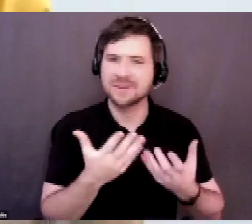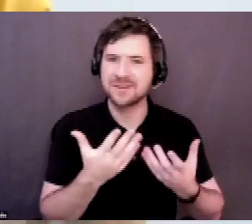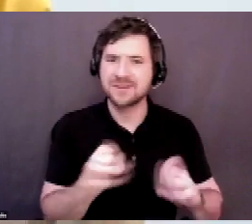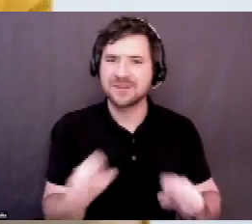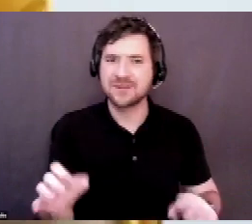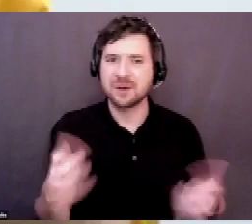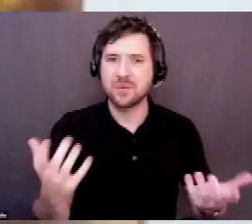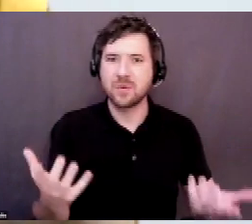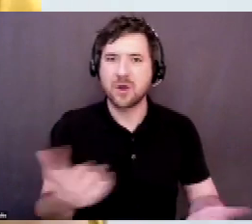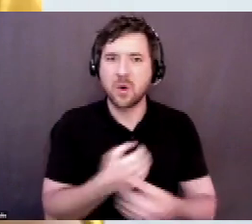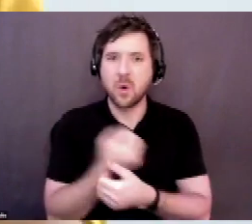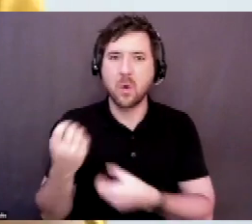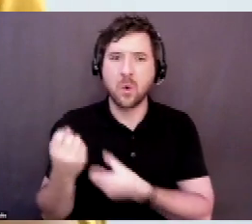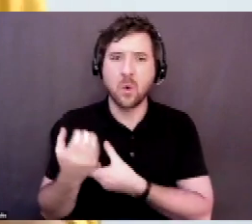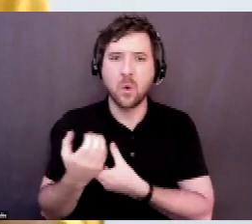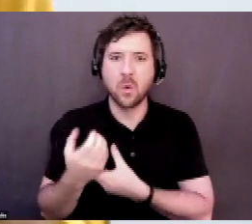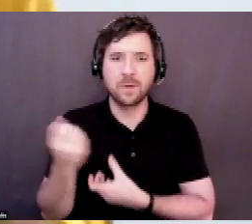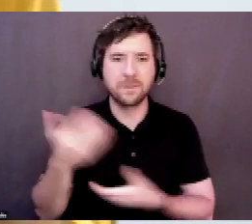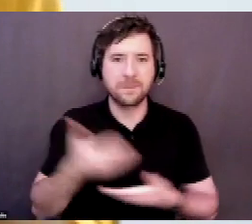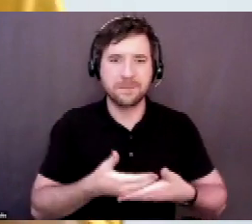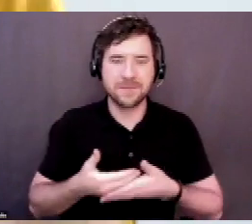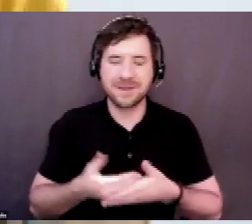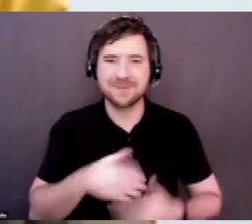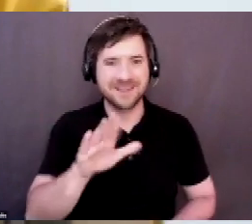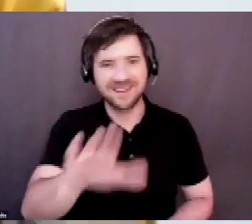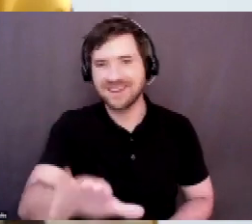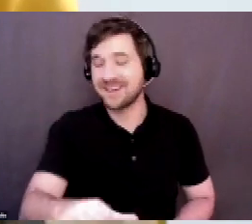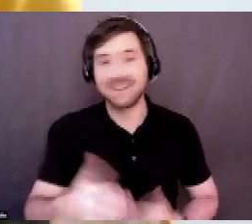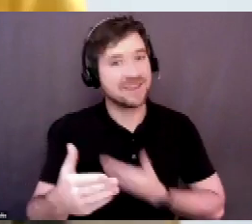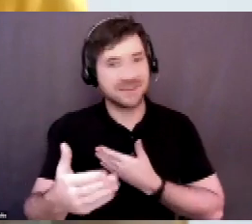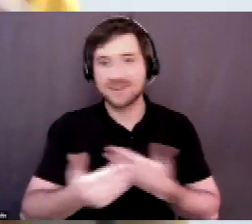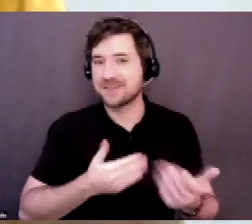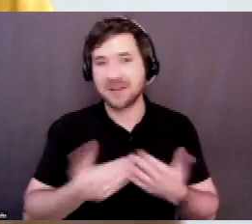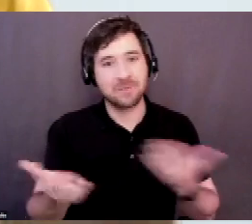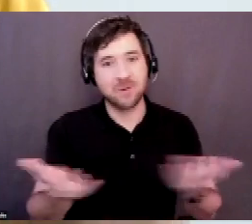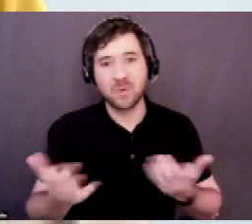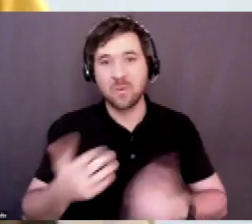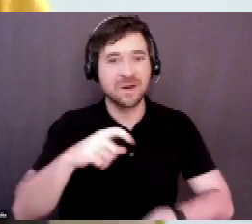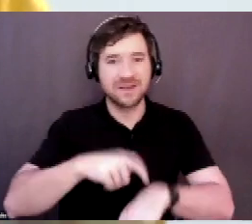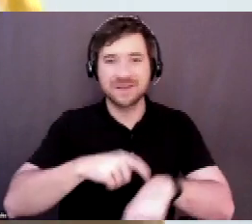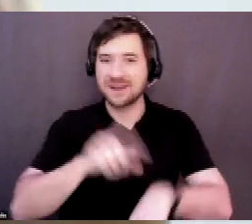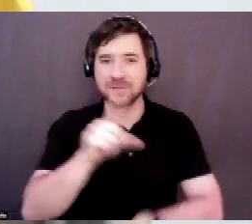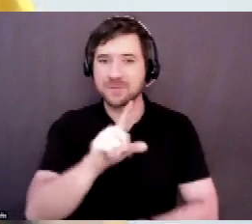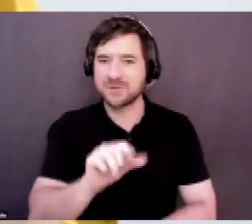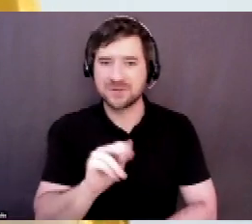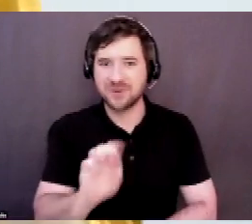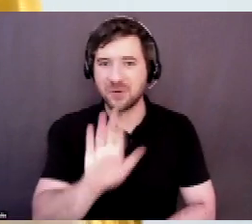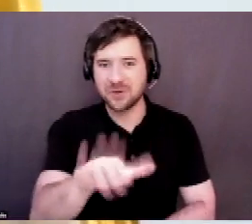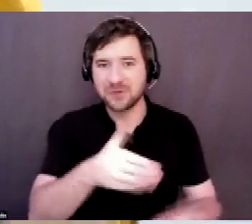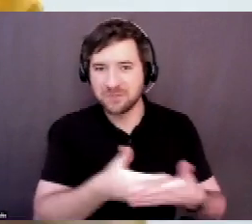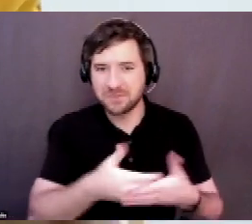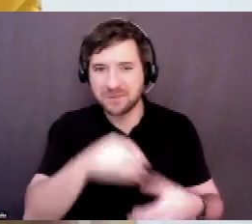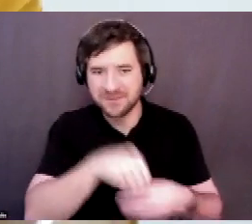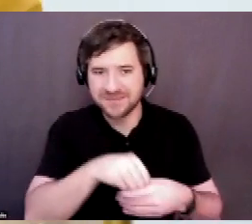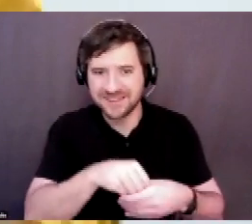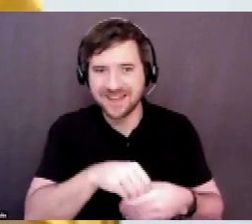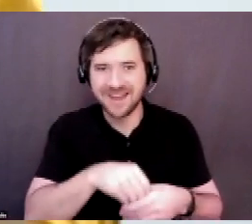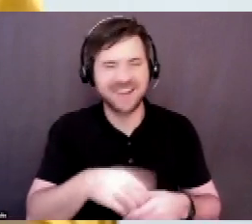P.M. no matter what time zone they're in, they're Hungry. You know, the daylight changing, whatever I felt like for me,